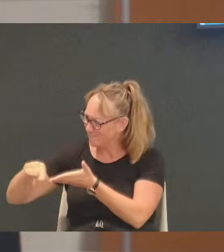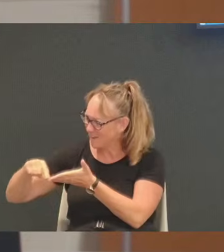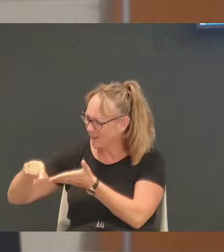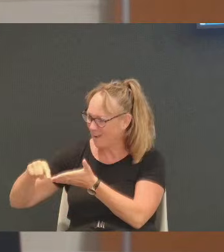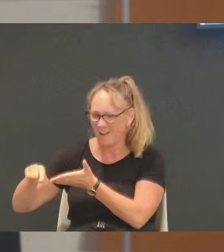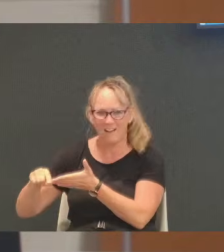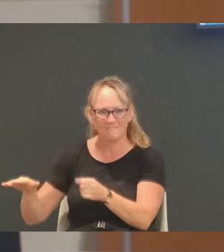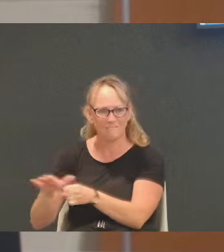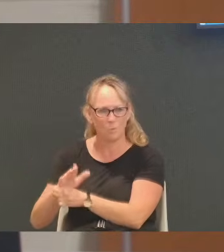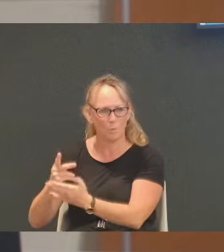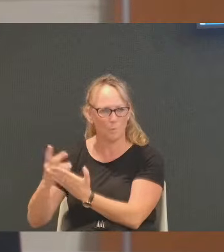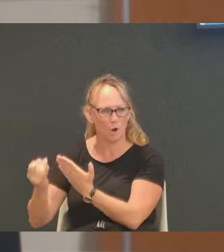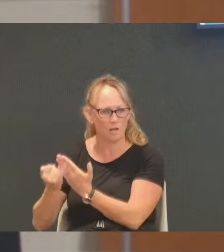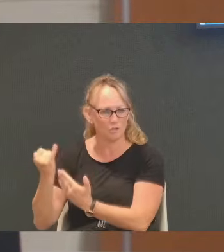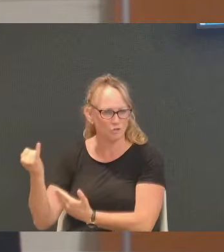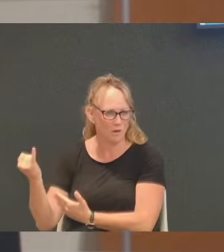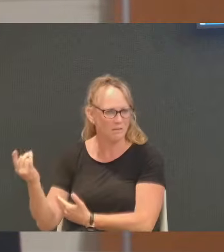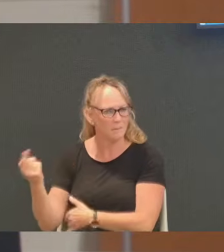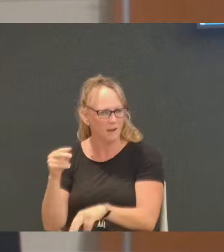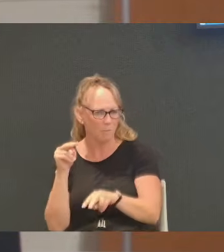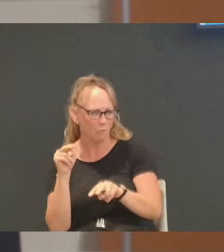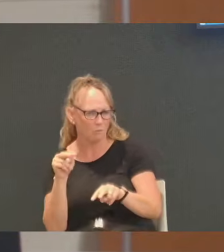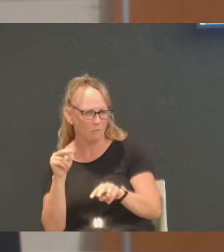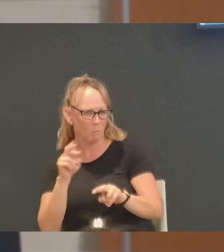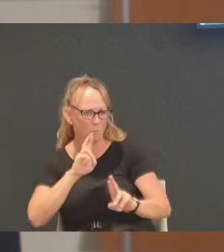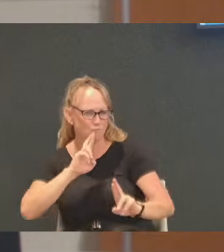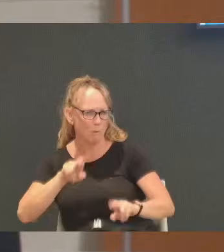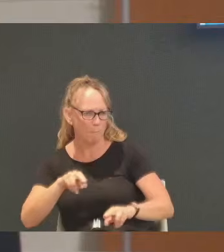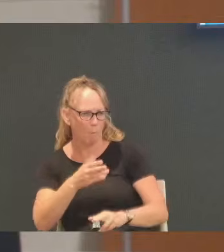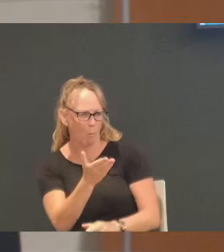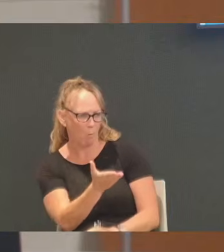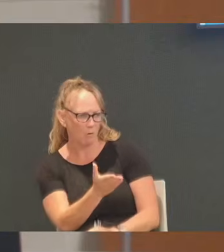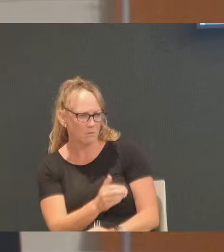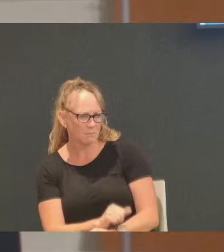but looking forward to continued reports on that. as we're all very interested in making